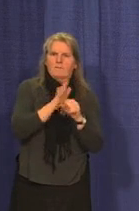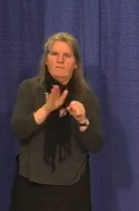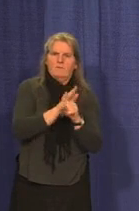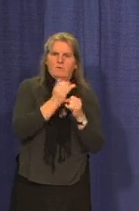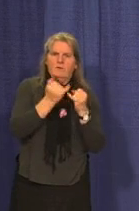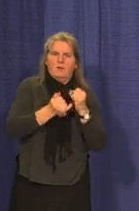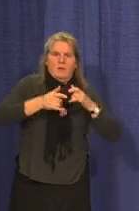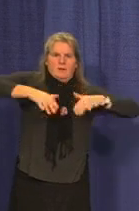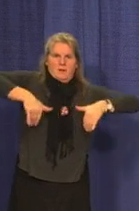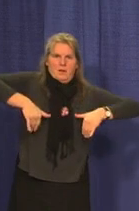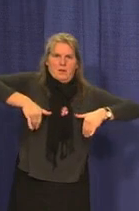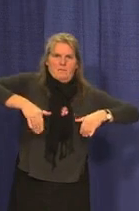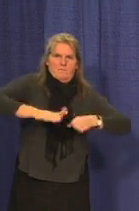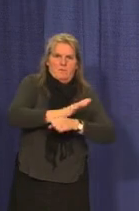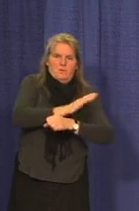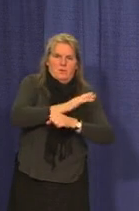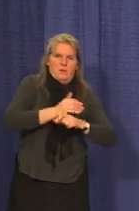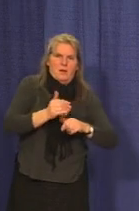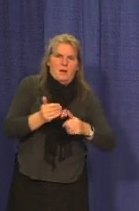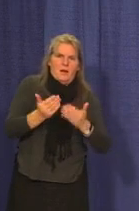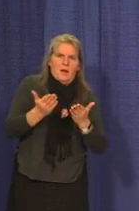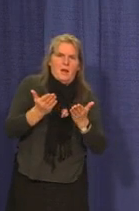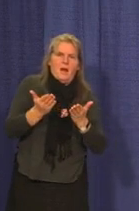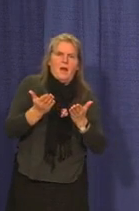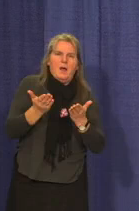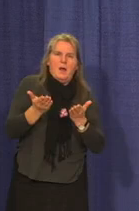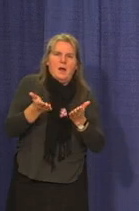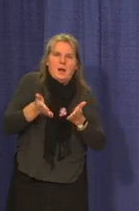The guidelines have not actually been finalized yet, so we wanted